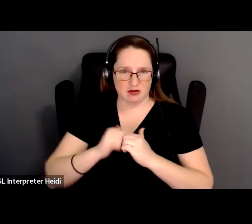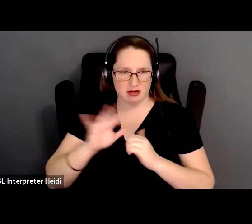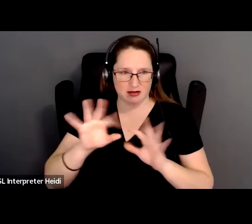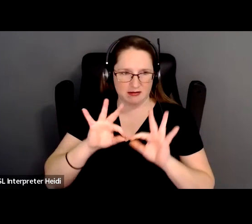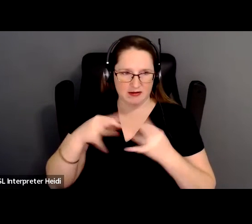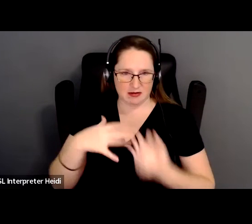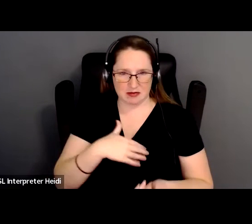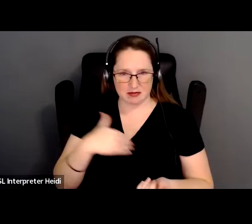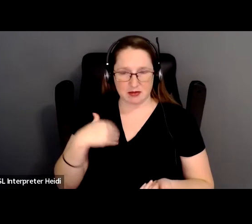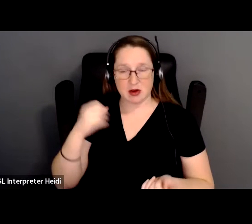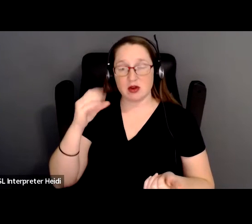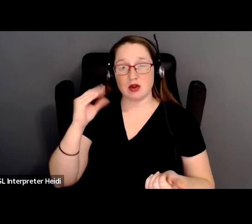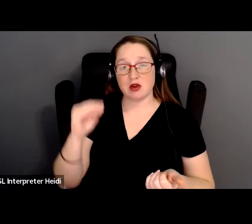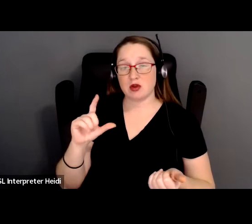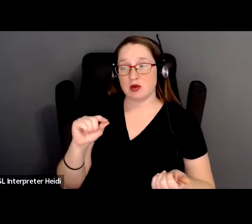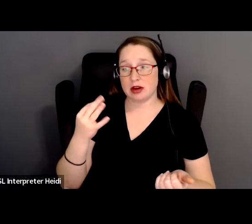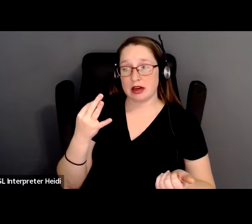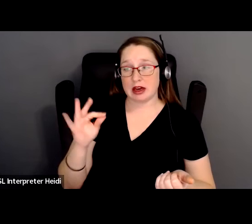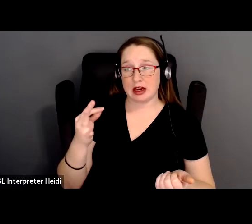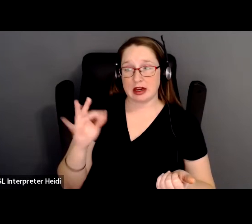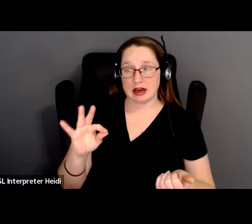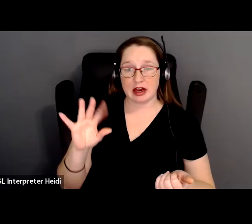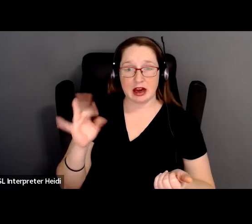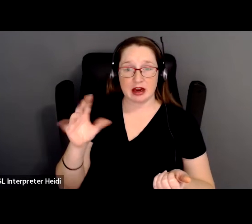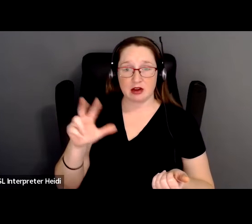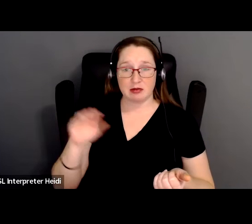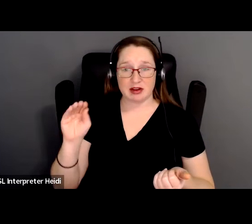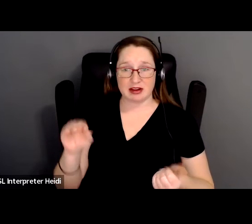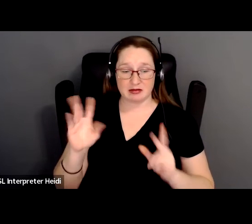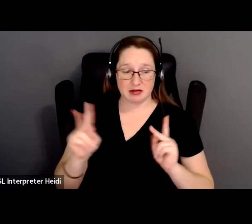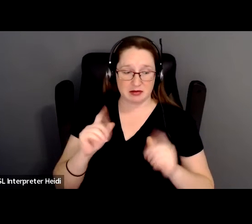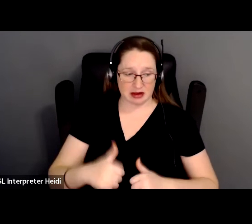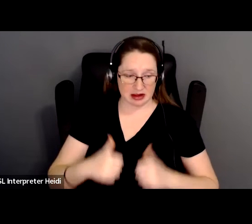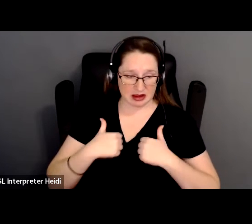So in 2019 83% of those people lived in in small places,